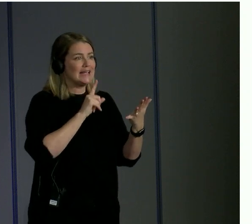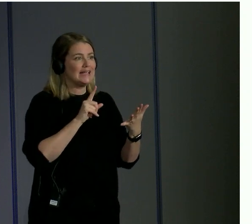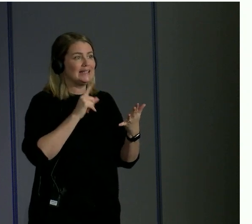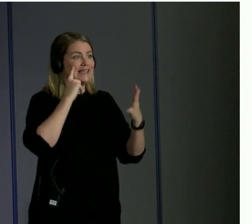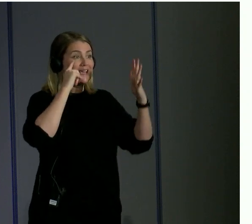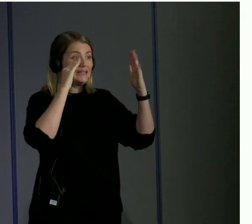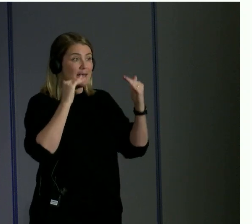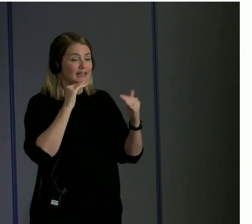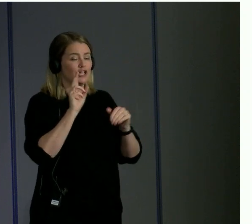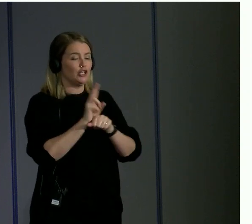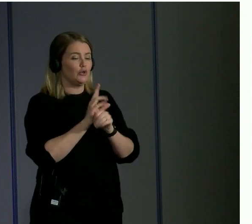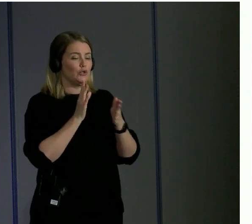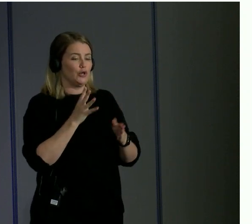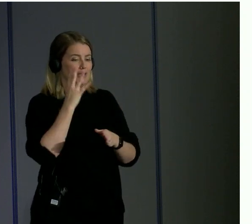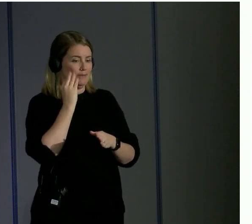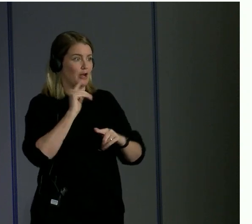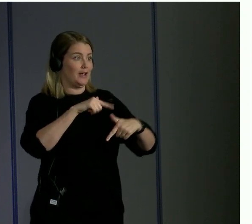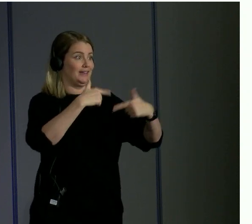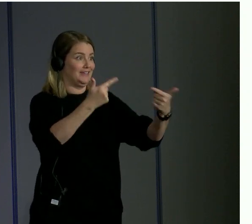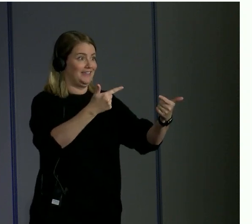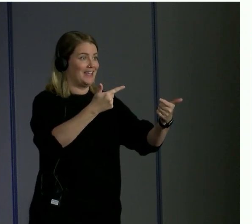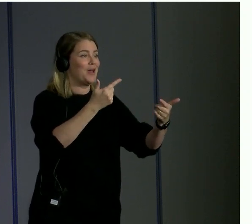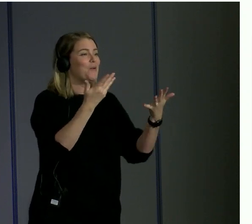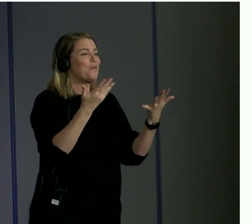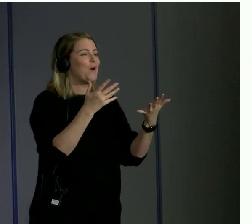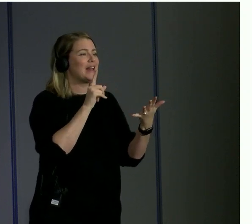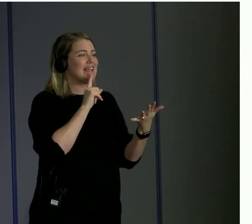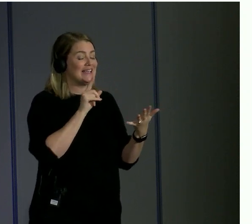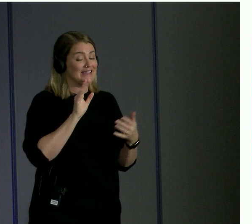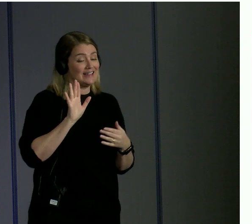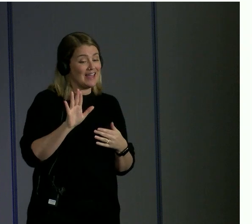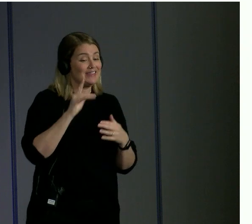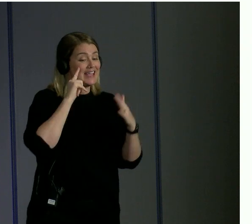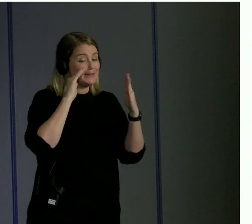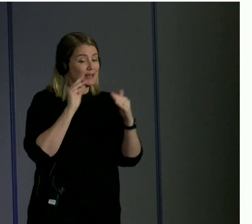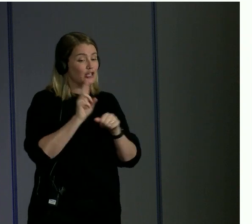expected user-experience? One more time. What is the expected user-experience?